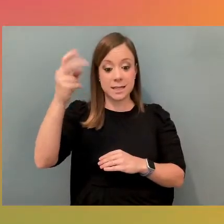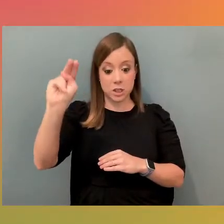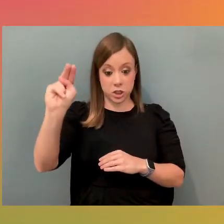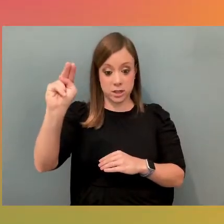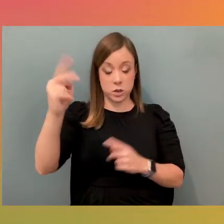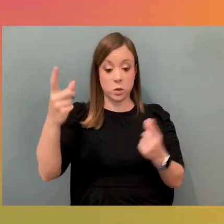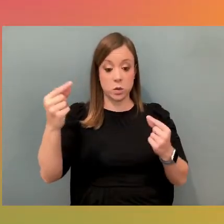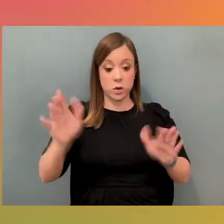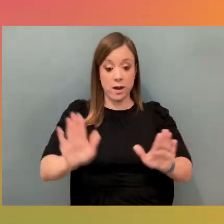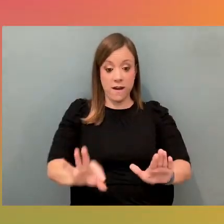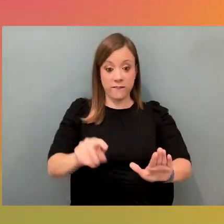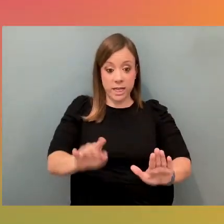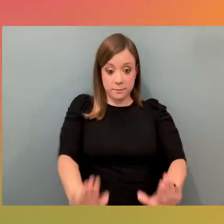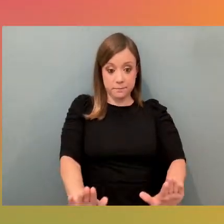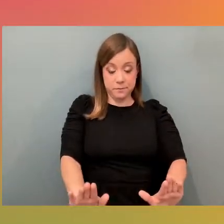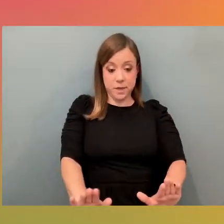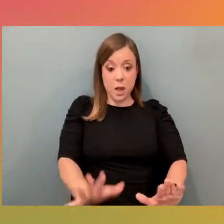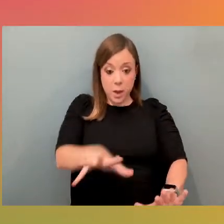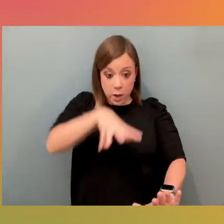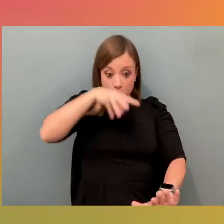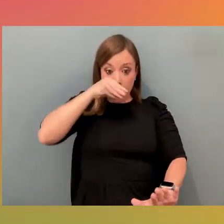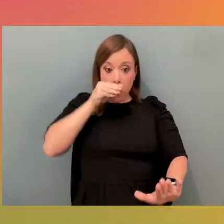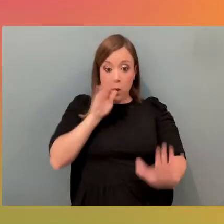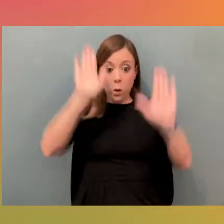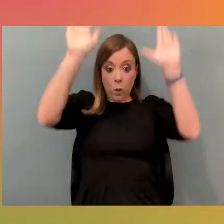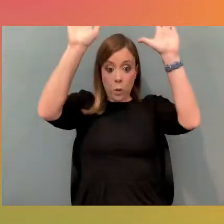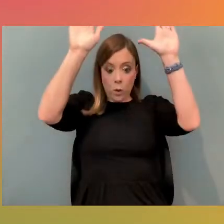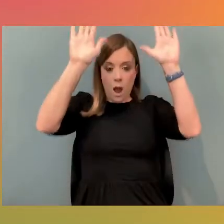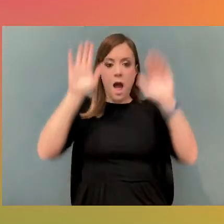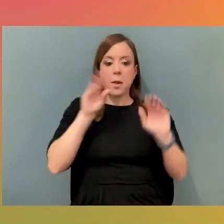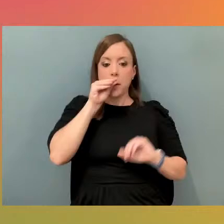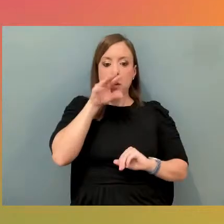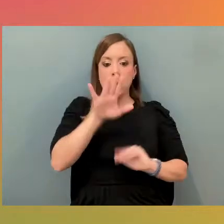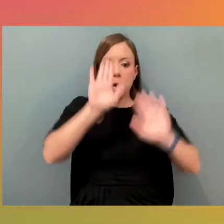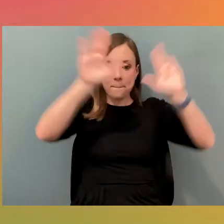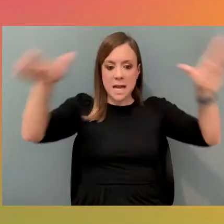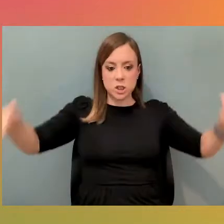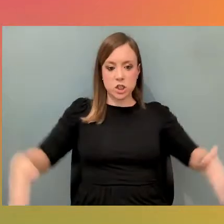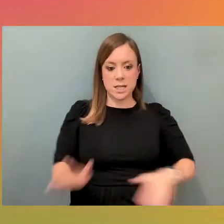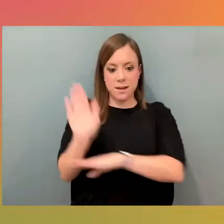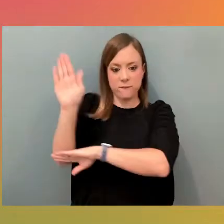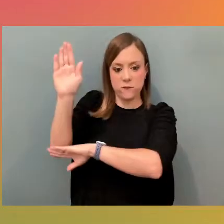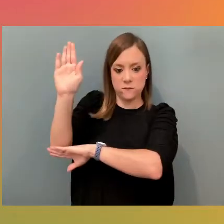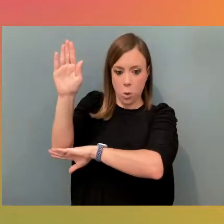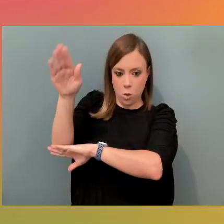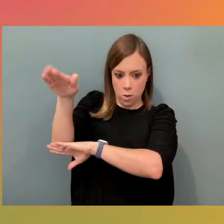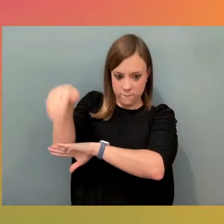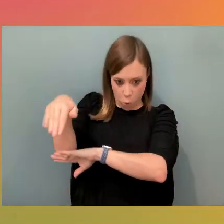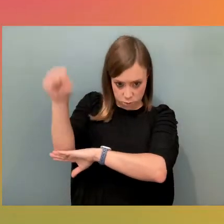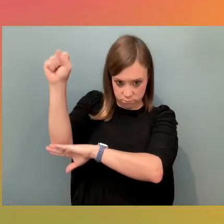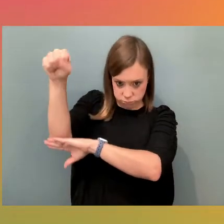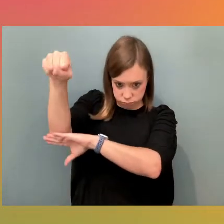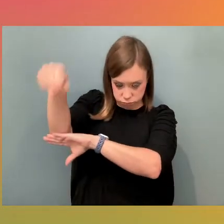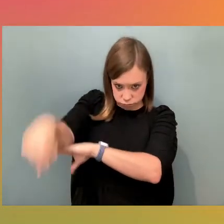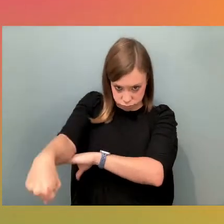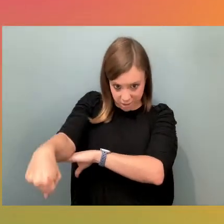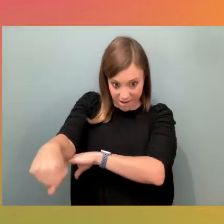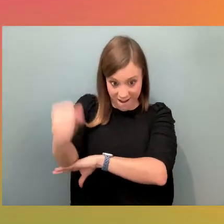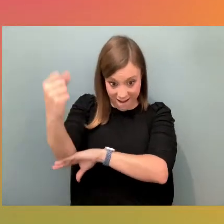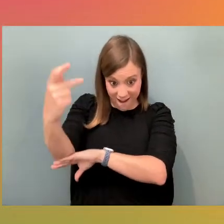FEET ARE GOING TO BE HIP WITH DISTANCE APART AS YOU INHALE LIFT THE ARM.